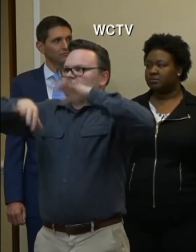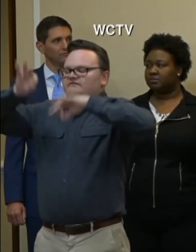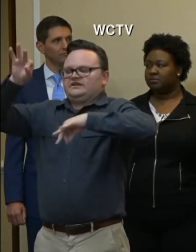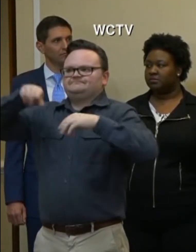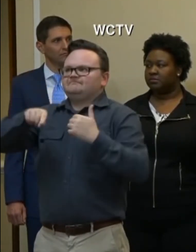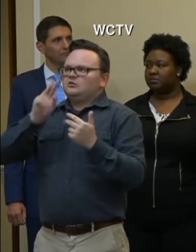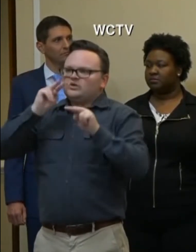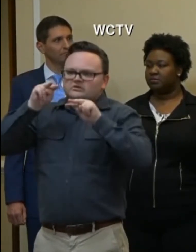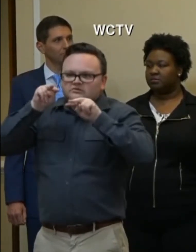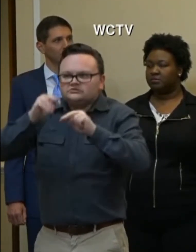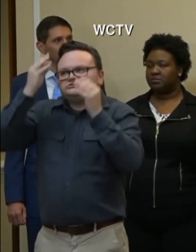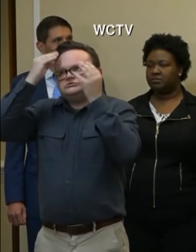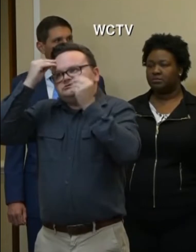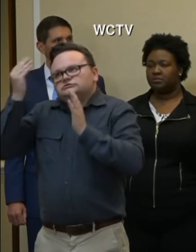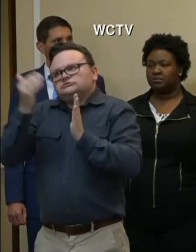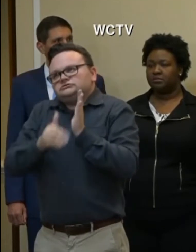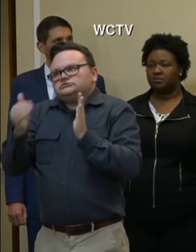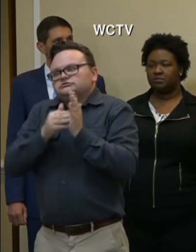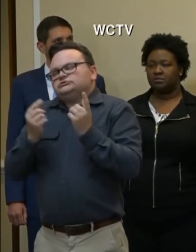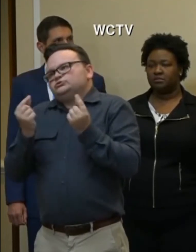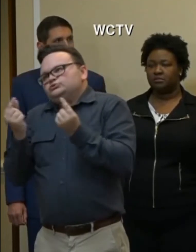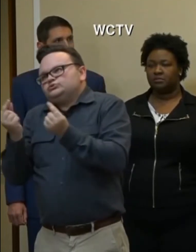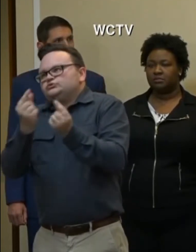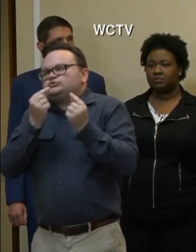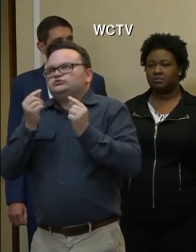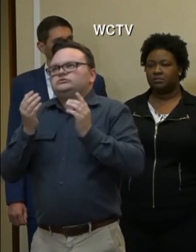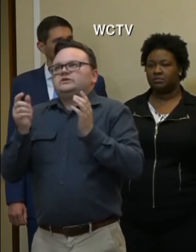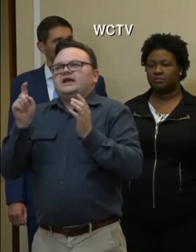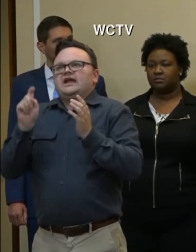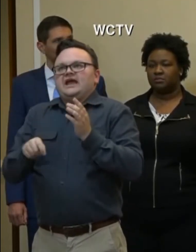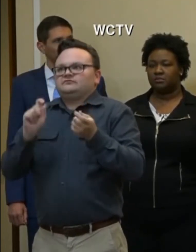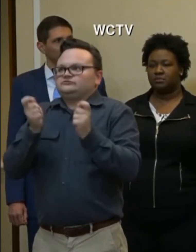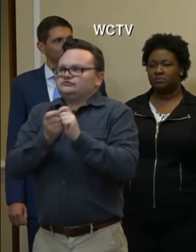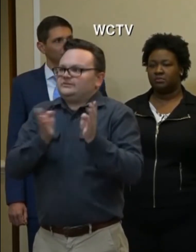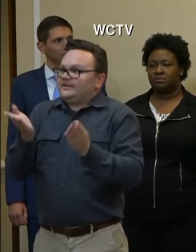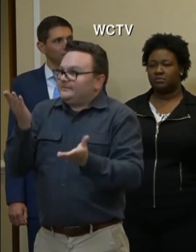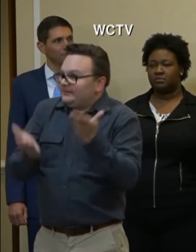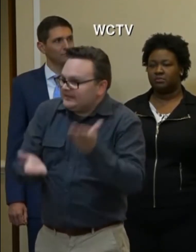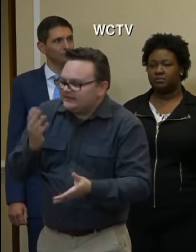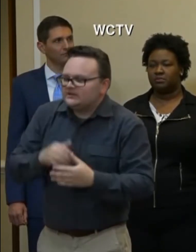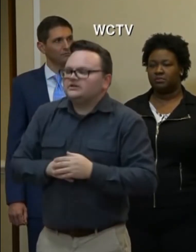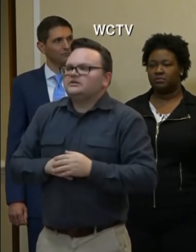reassess but they've all the instructors have been told get on a virtual footing